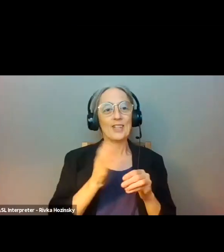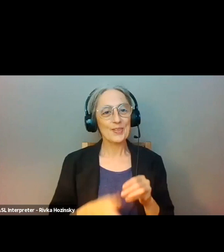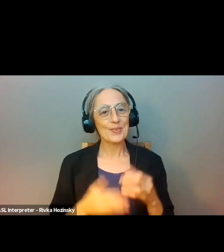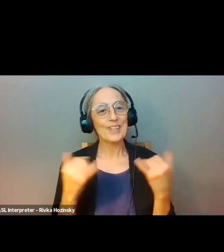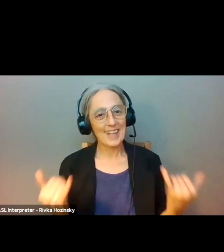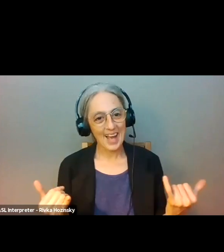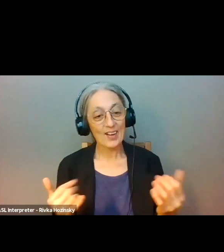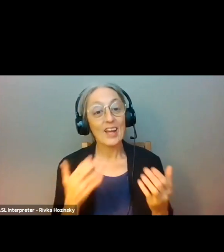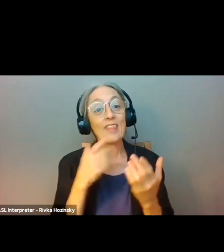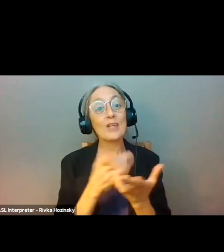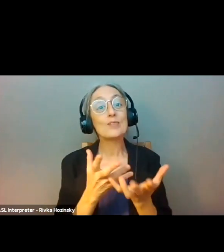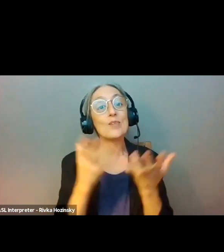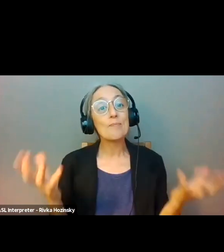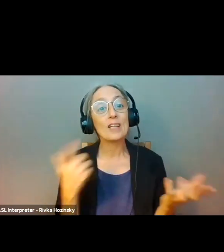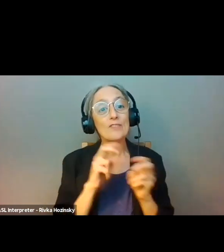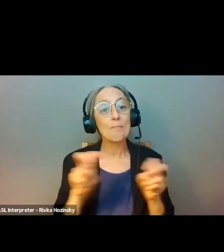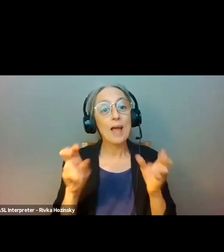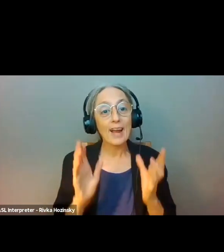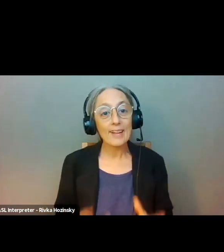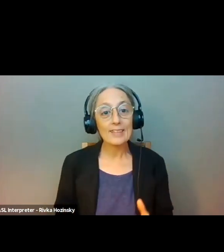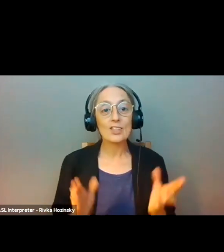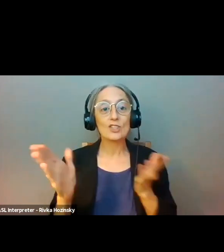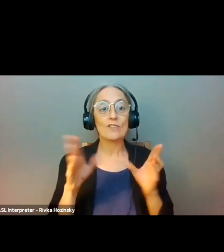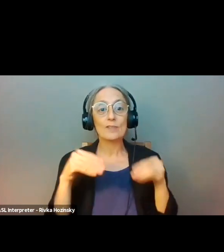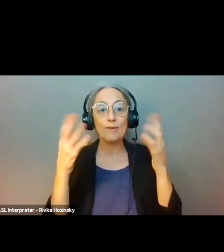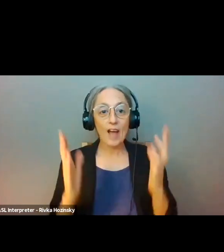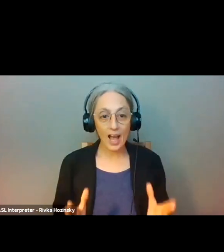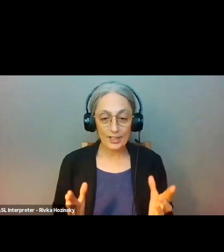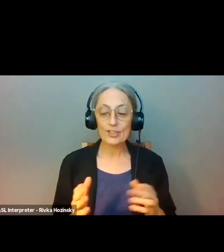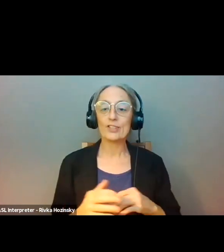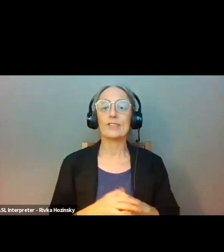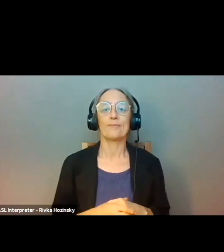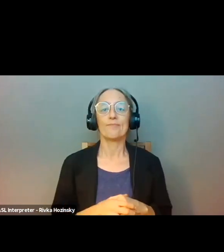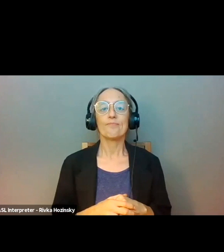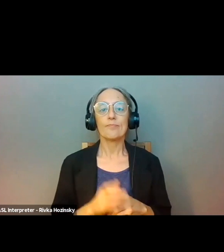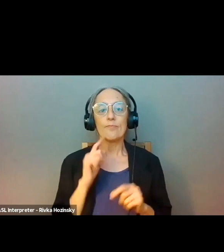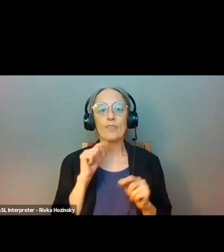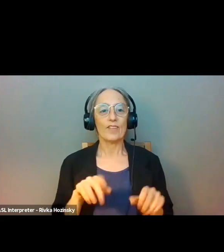Thank you so much to our panelists and our service providers for this wonderful webinar today.